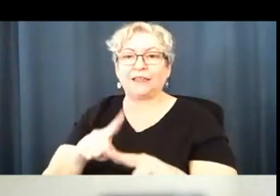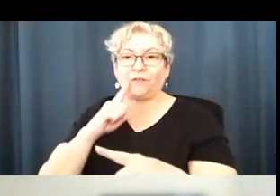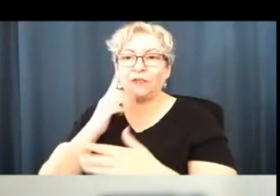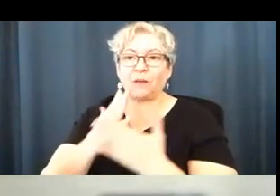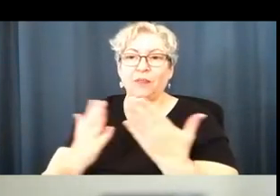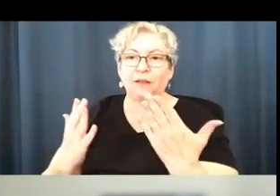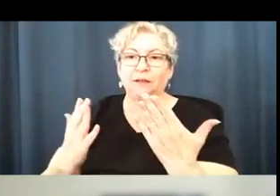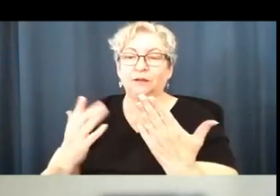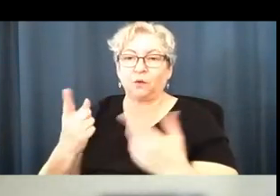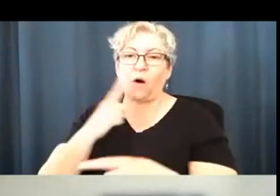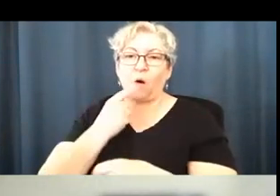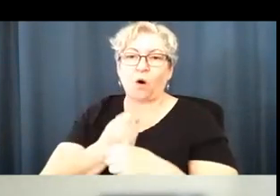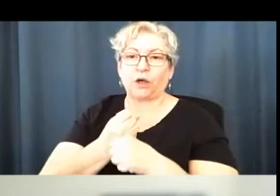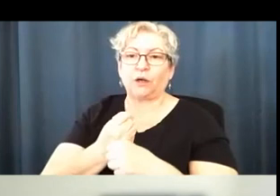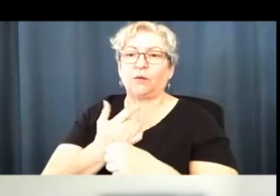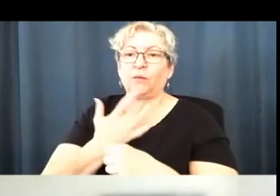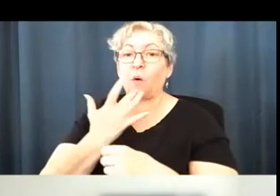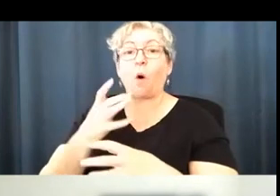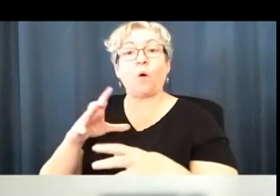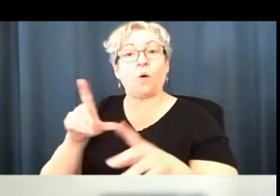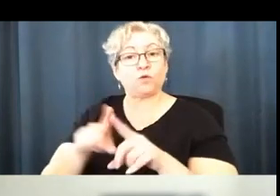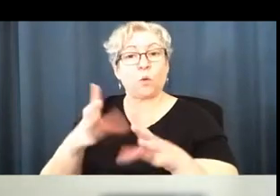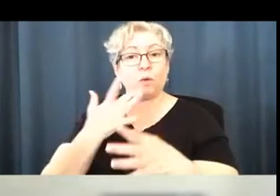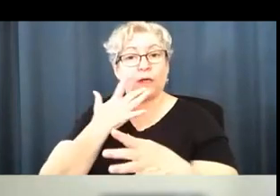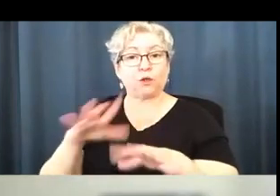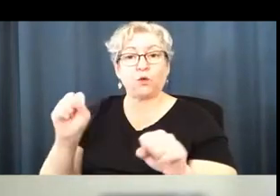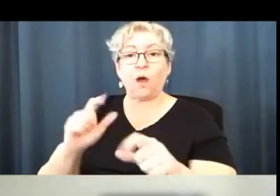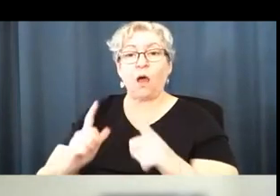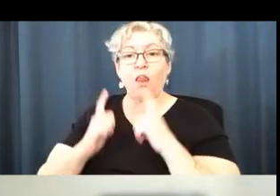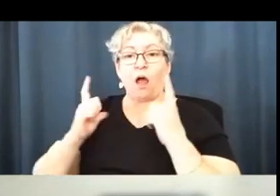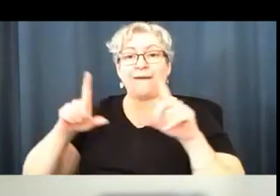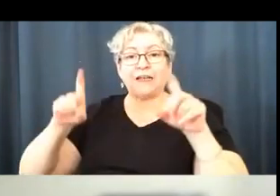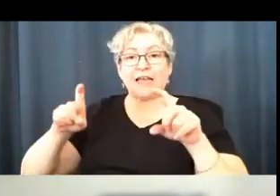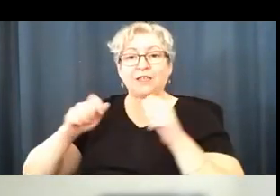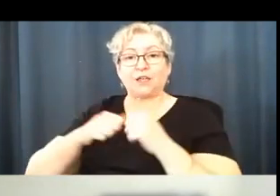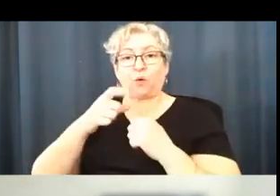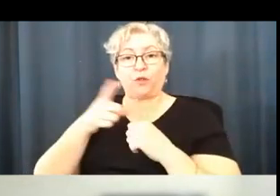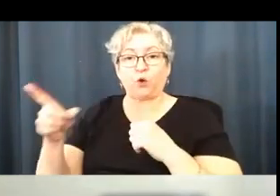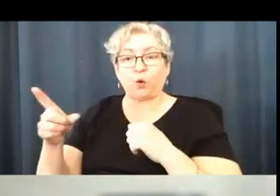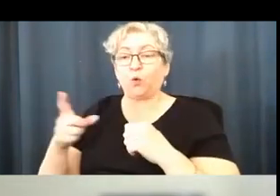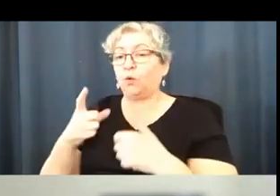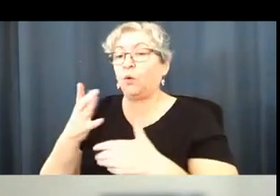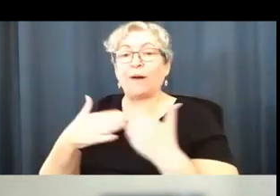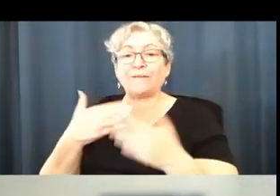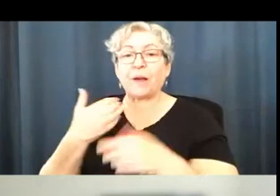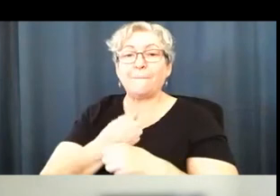We'd love to do some live testing with you and whatever else it makes sense. And so, we'll have more information on that.